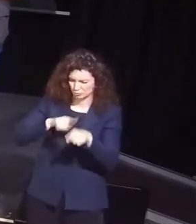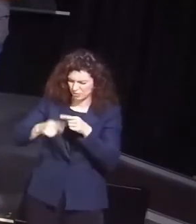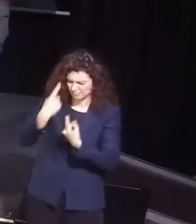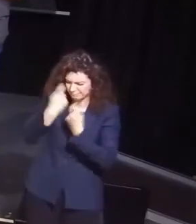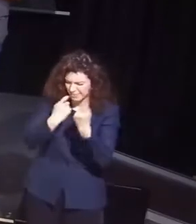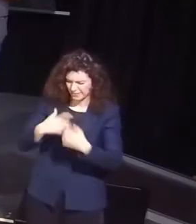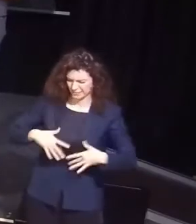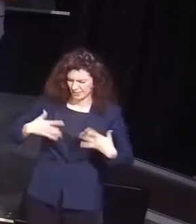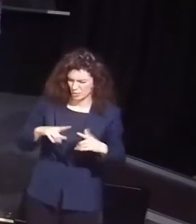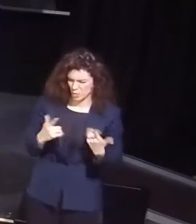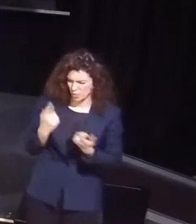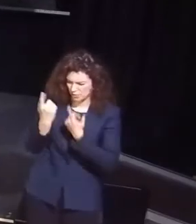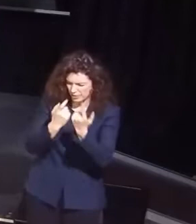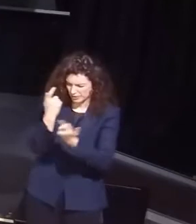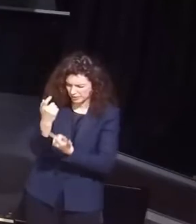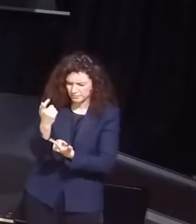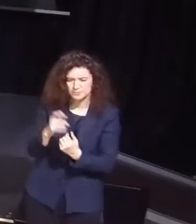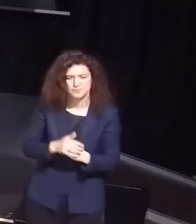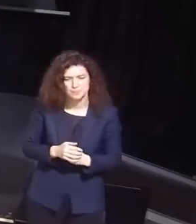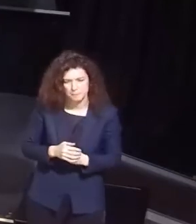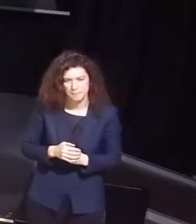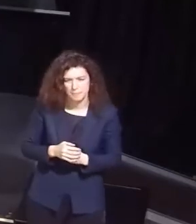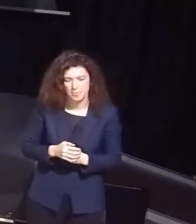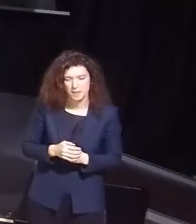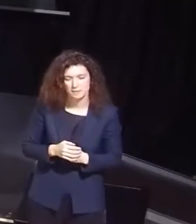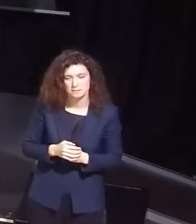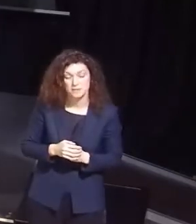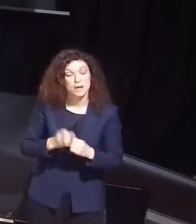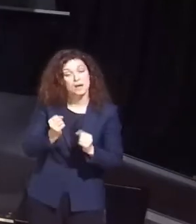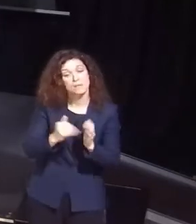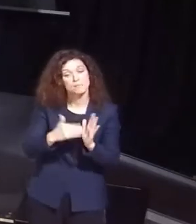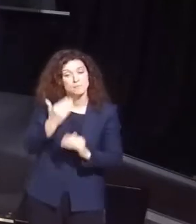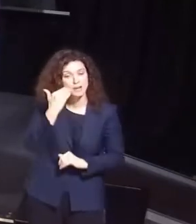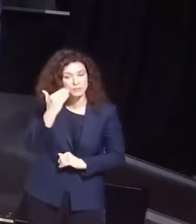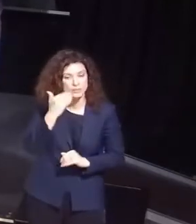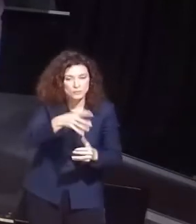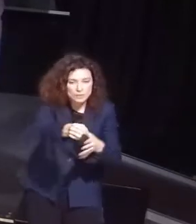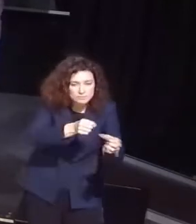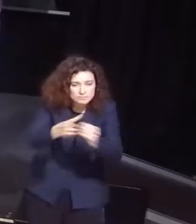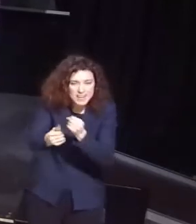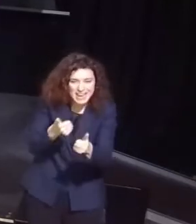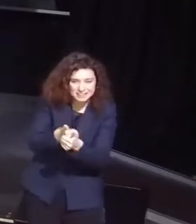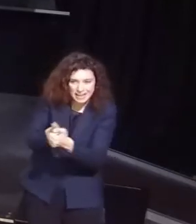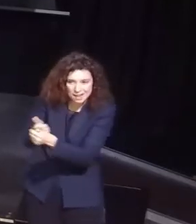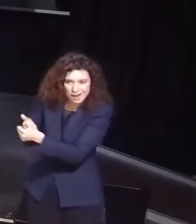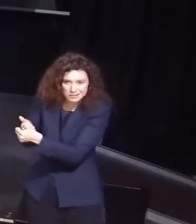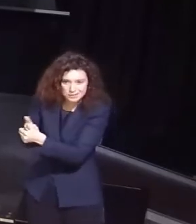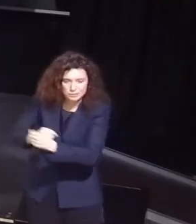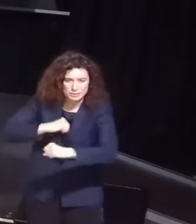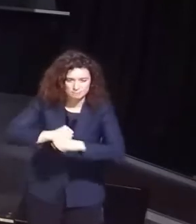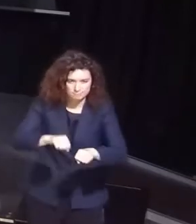At Microsoft, when we're recruiting allies, whether we're driving accessibility efforts and promoting inclusive design,